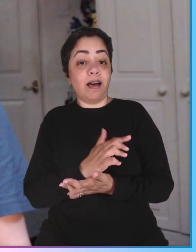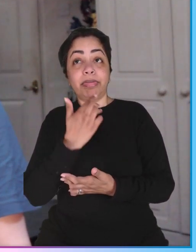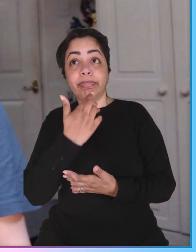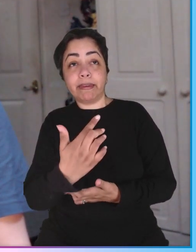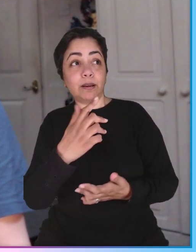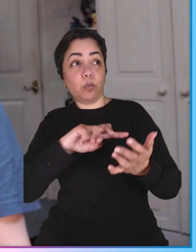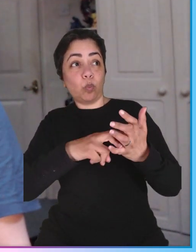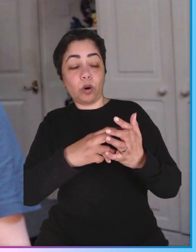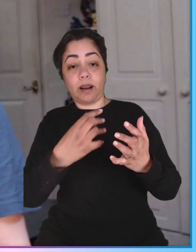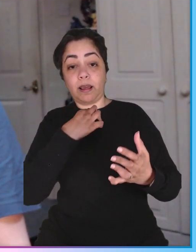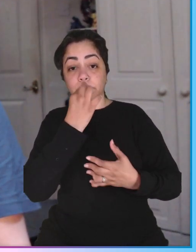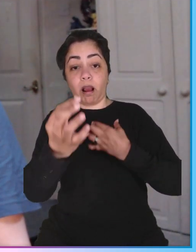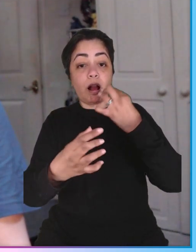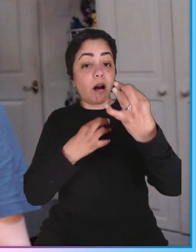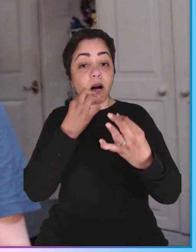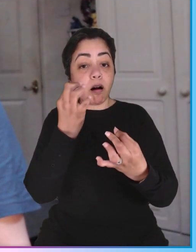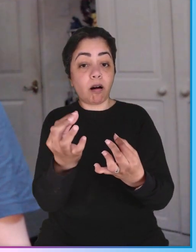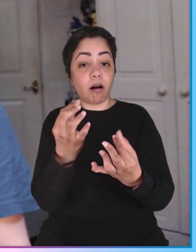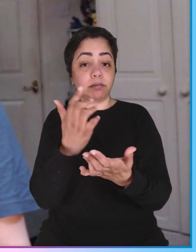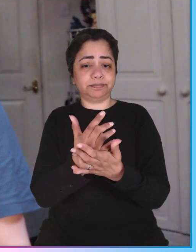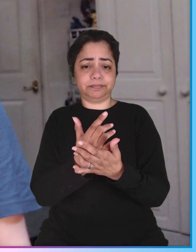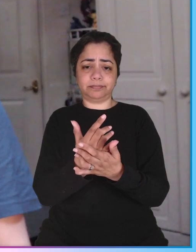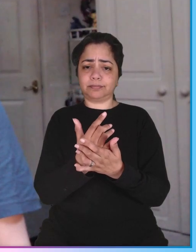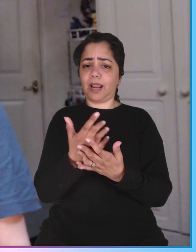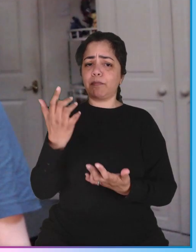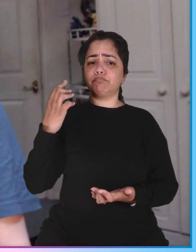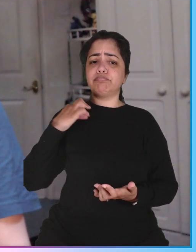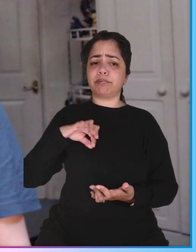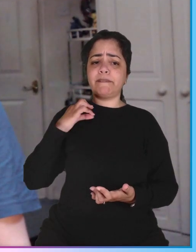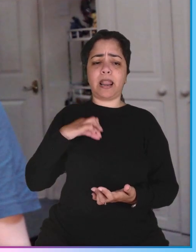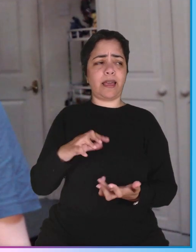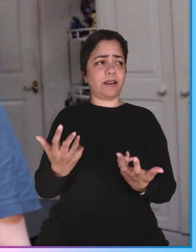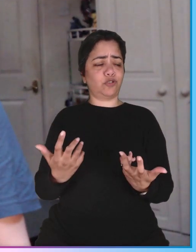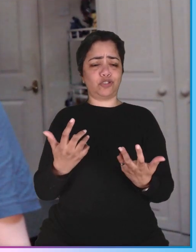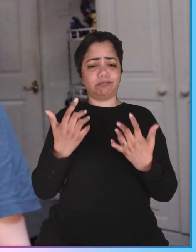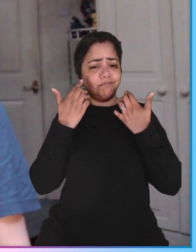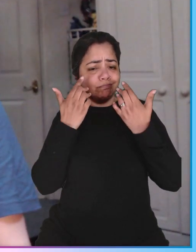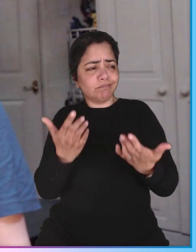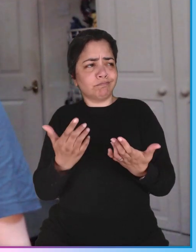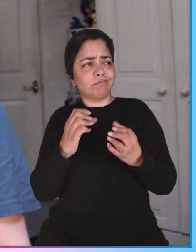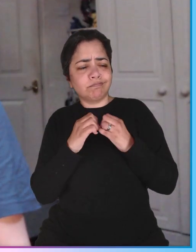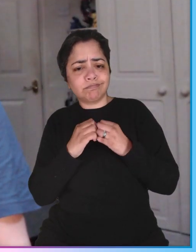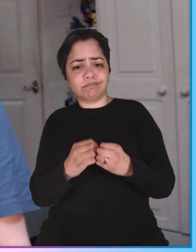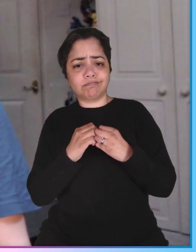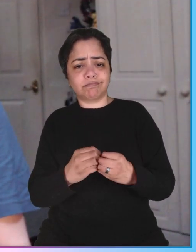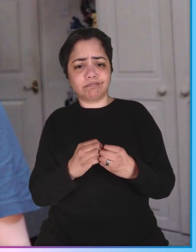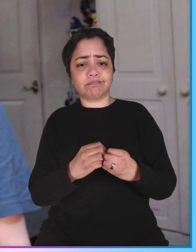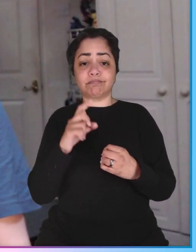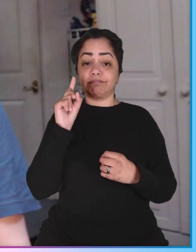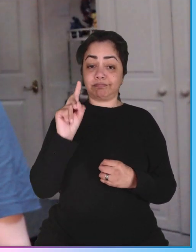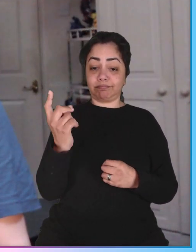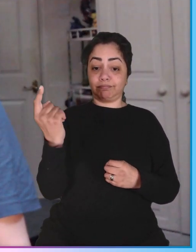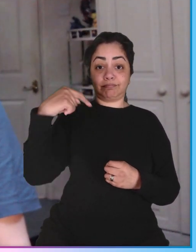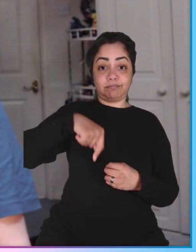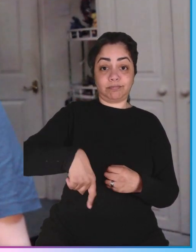that is from a genre that a lot of people would think “You can’t play without being able to see” namely a point and click game